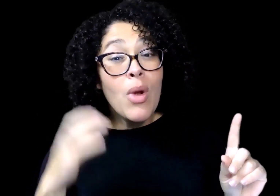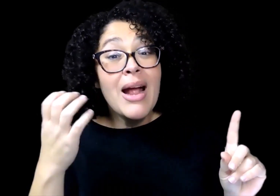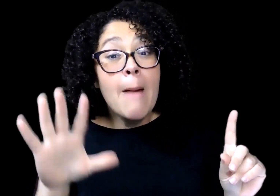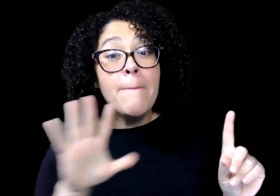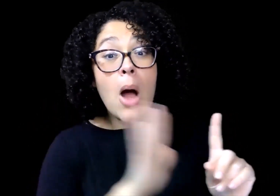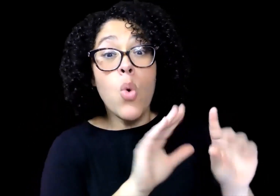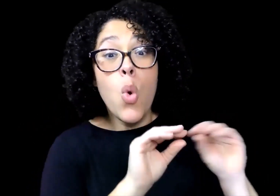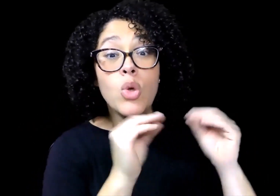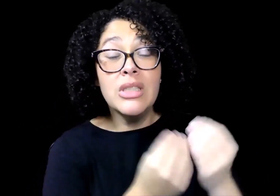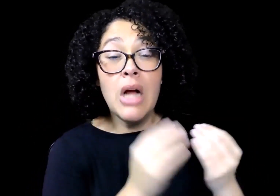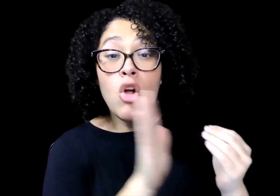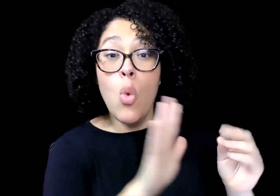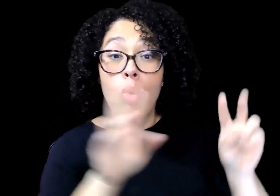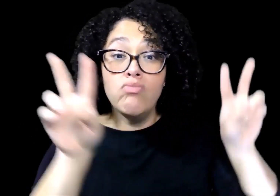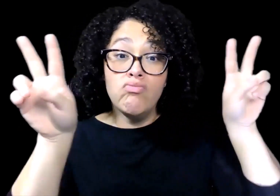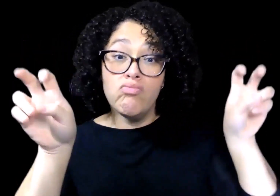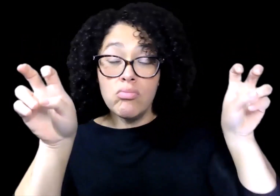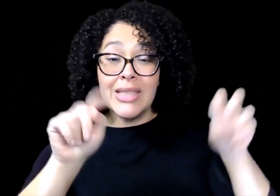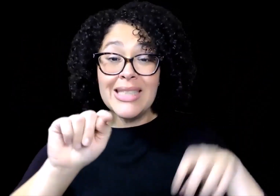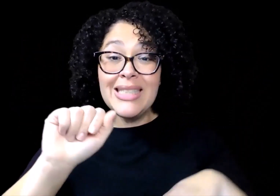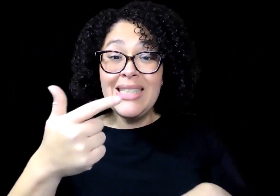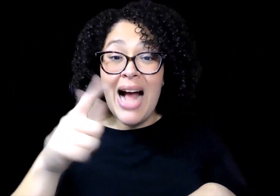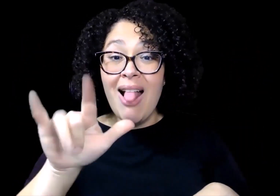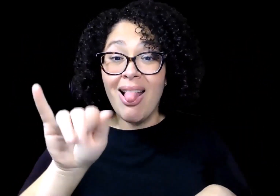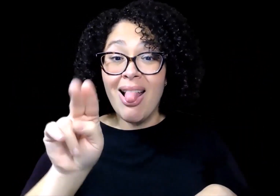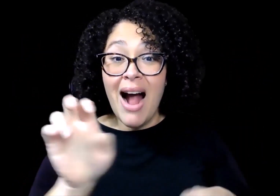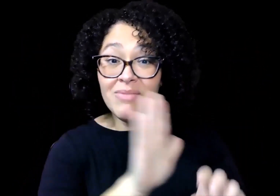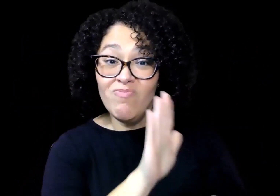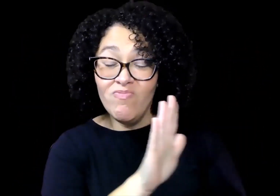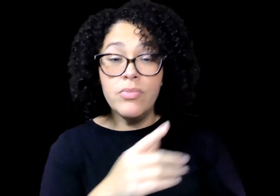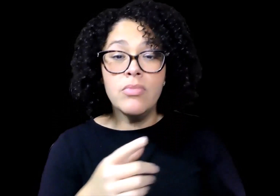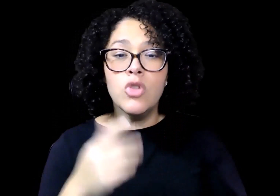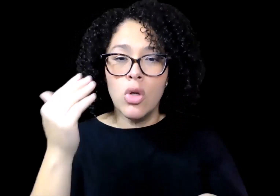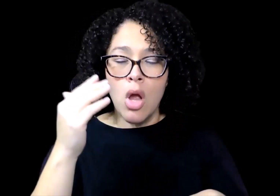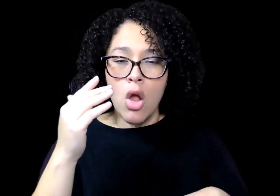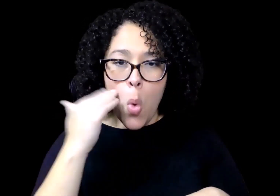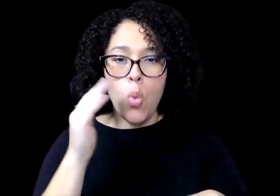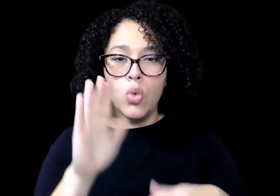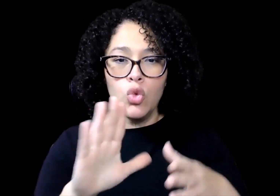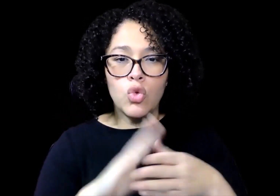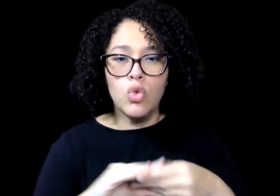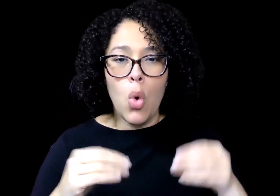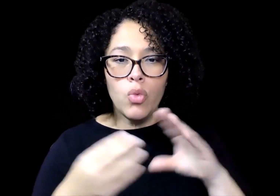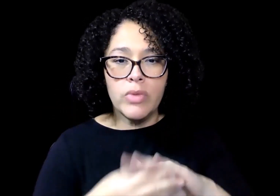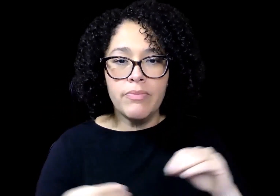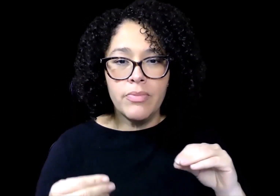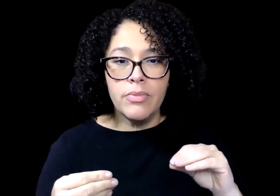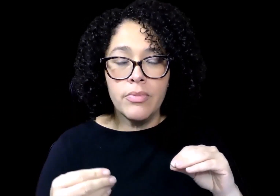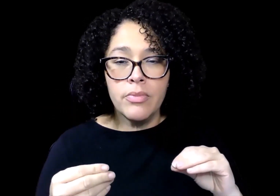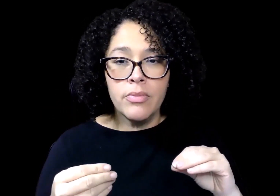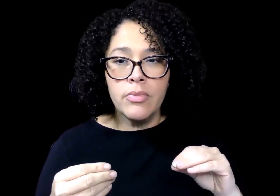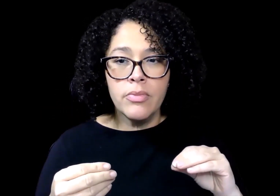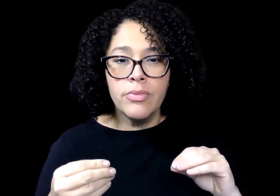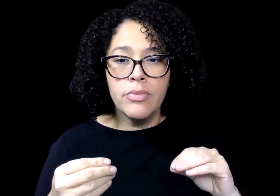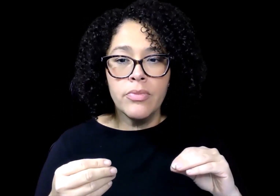share their my story because the organization Council De Manos tells us know your story